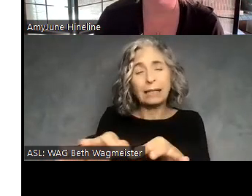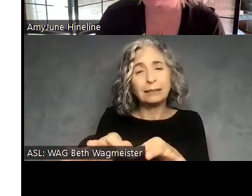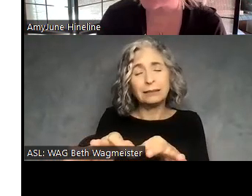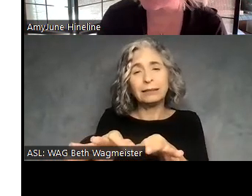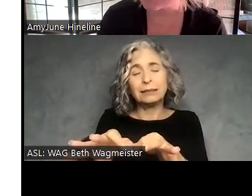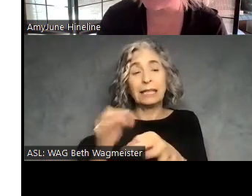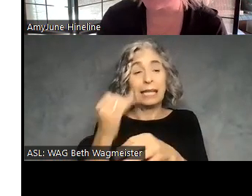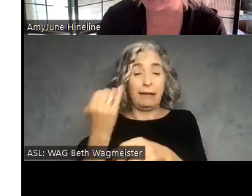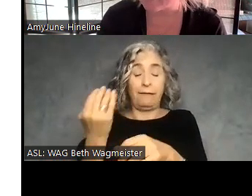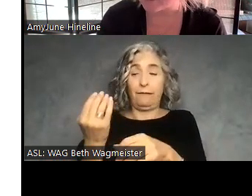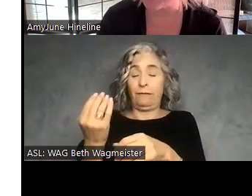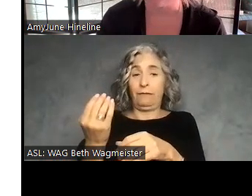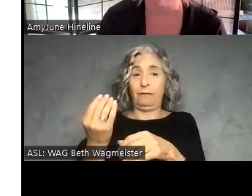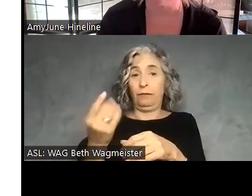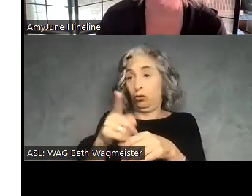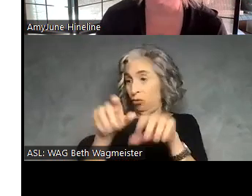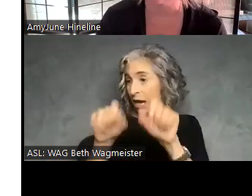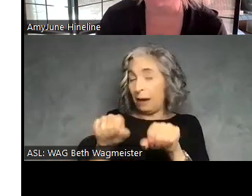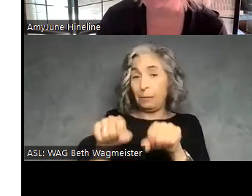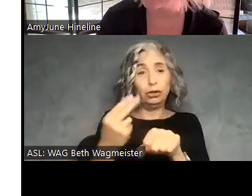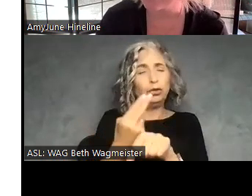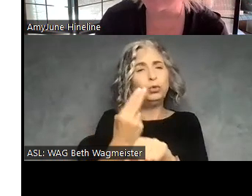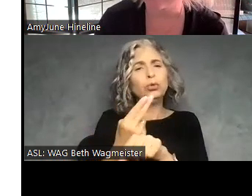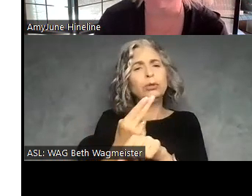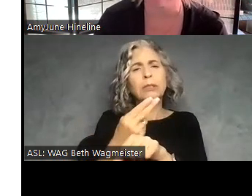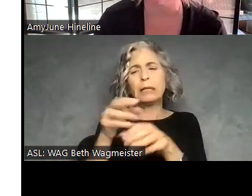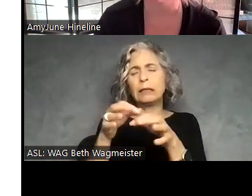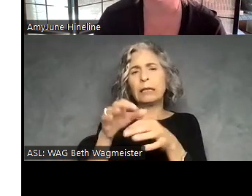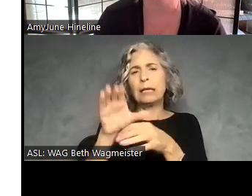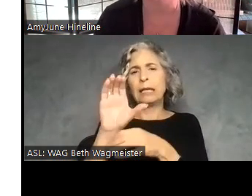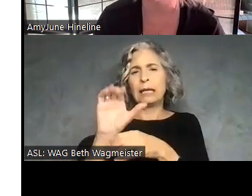image-based CAPTCHAs to authenticate themselves because they are not able to perceive the images.